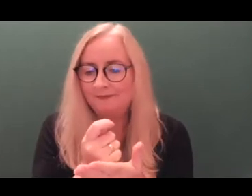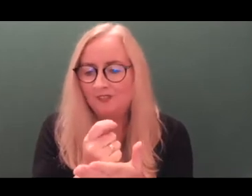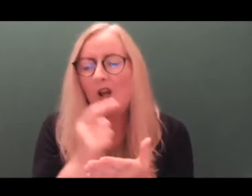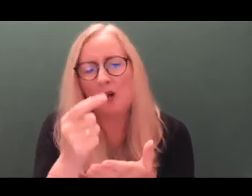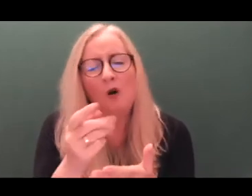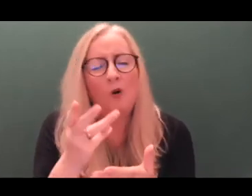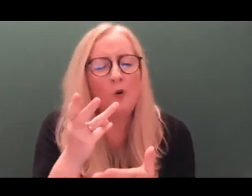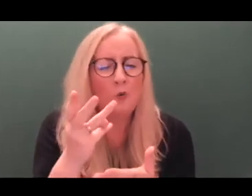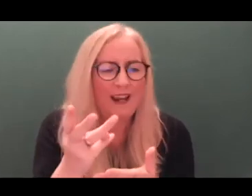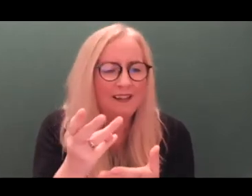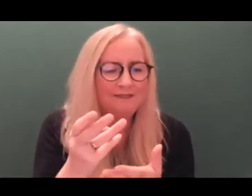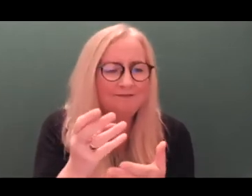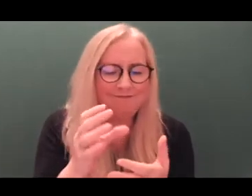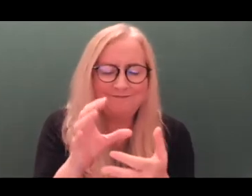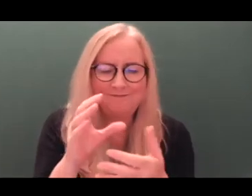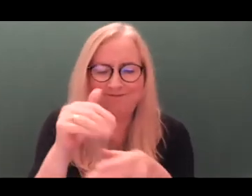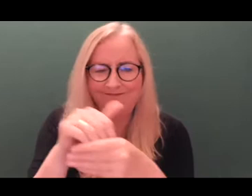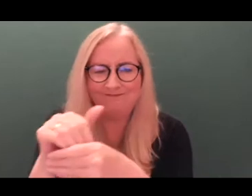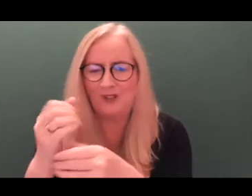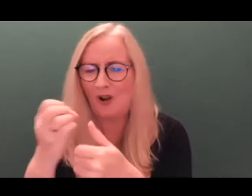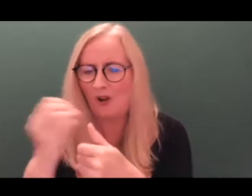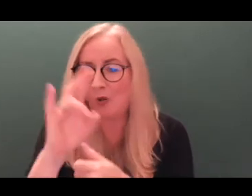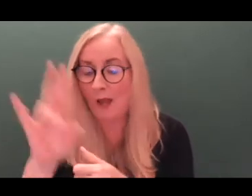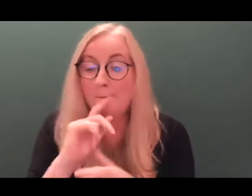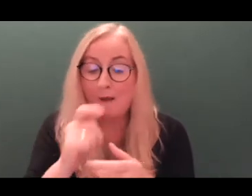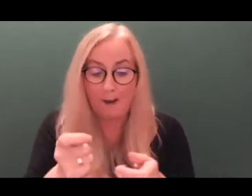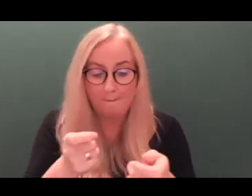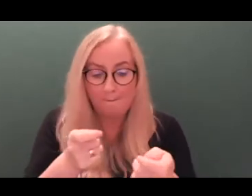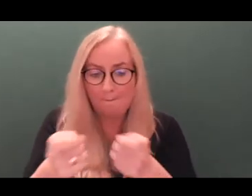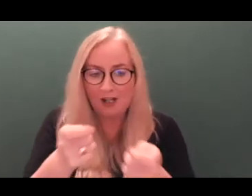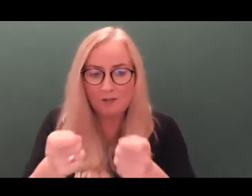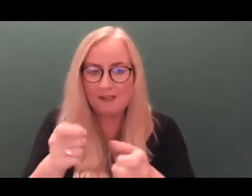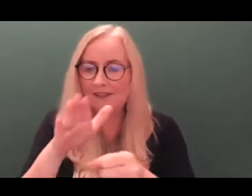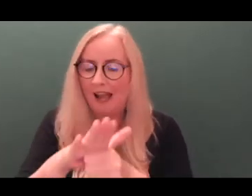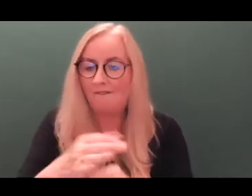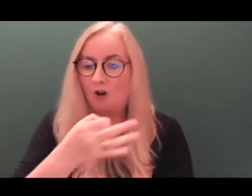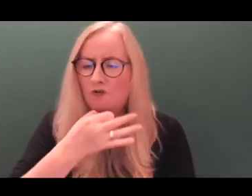in other questions but the whole issue of management of risk, and what does risk mean? How